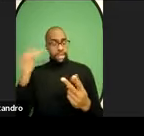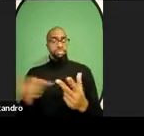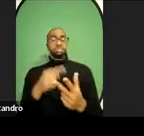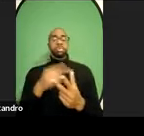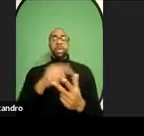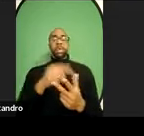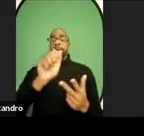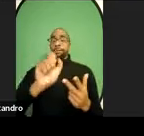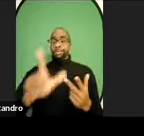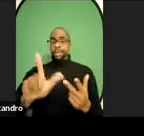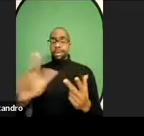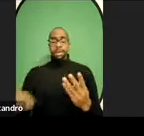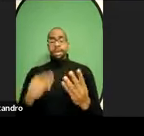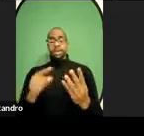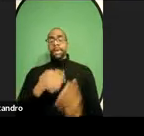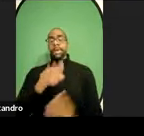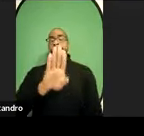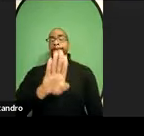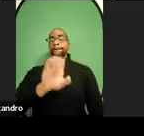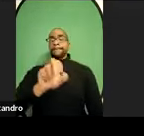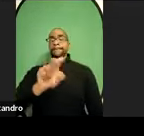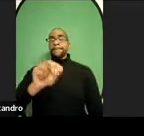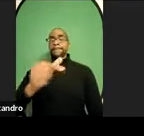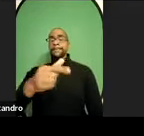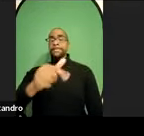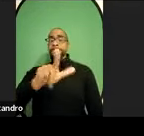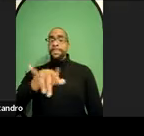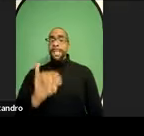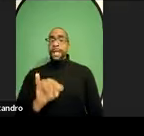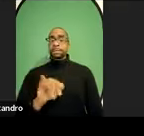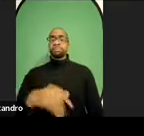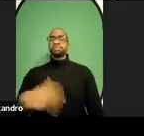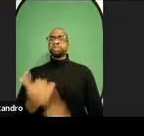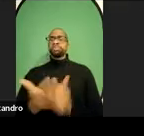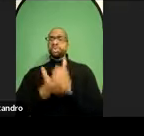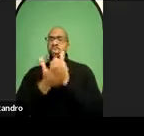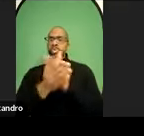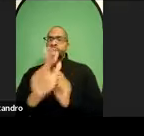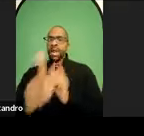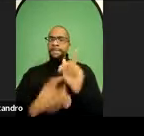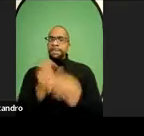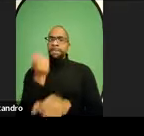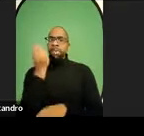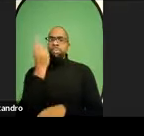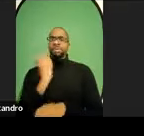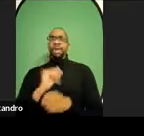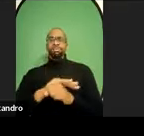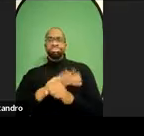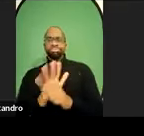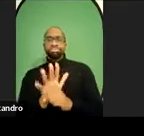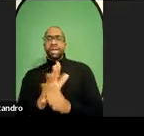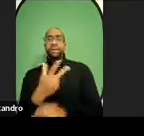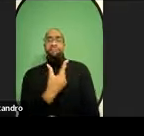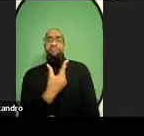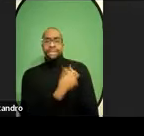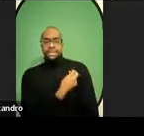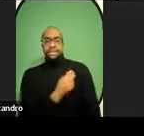Chinese, English Korean Spanish as well as ASL to learn more about the. cobra 19 vaccines. Just to let you know what we've